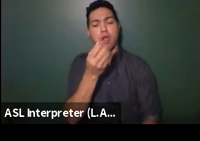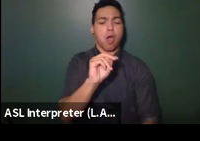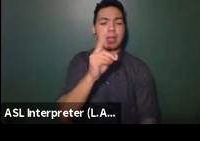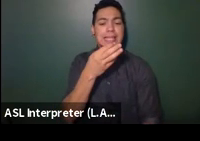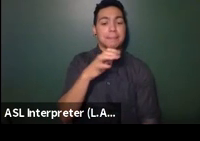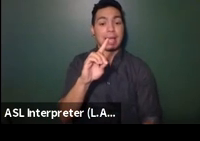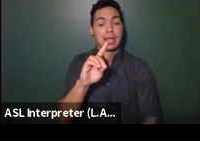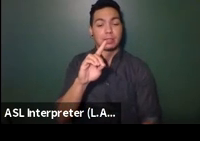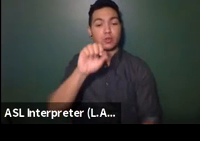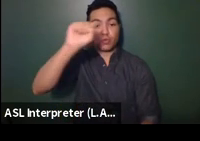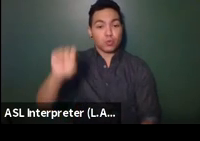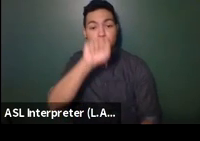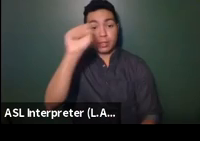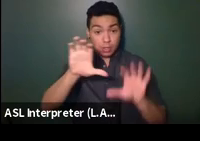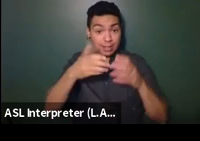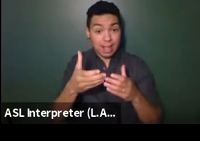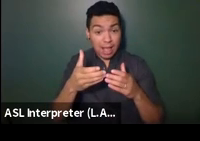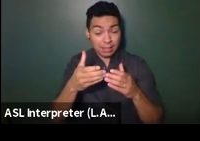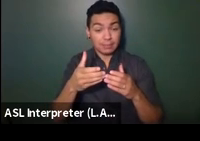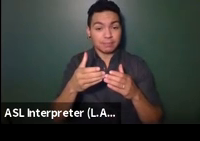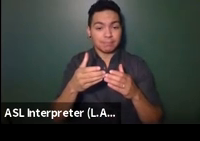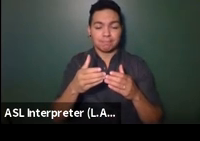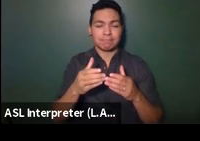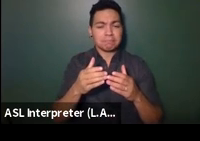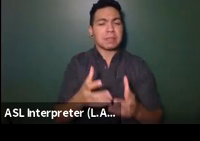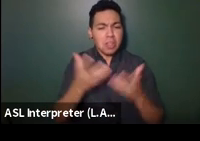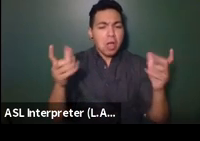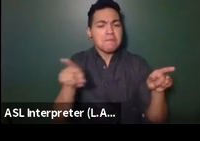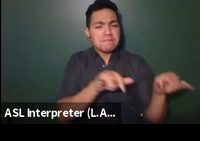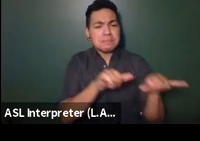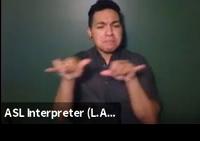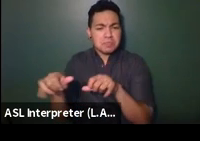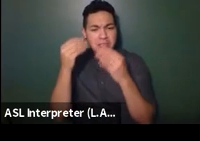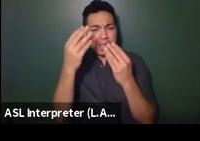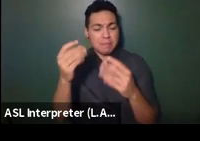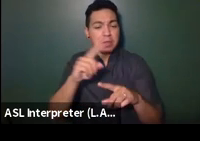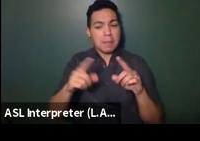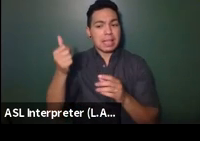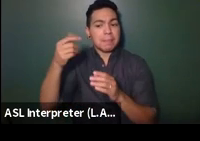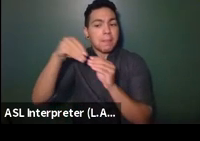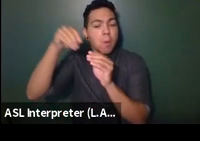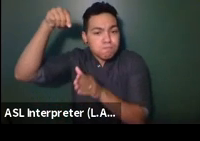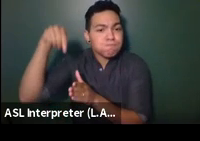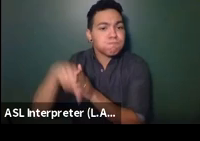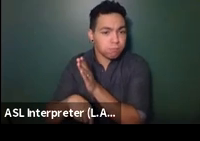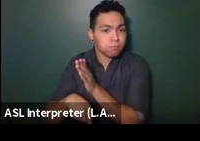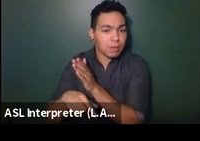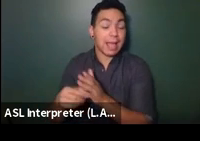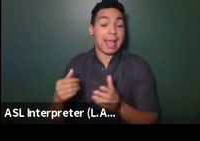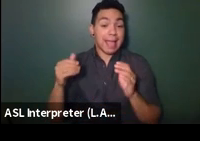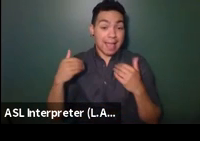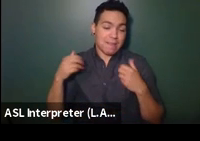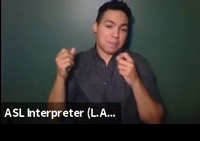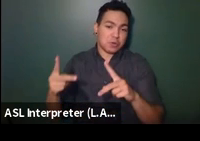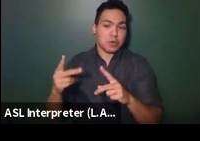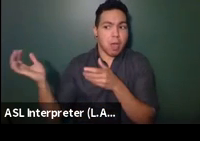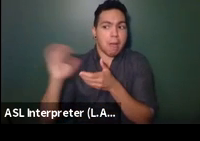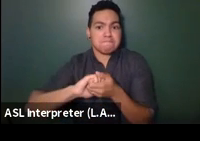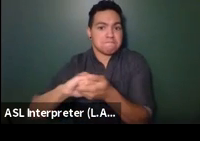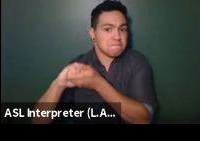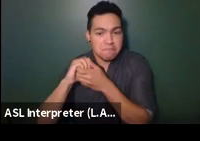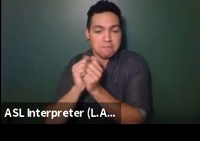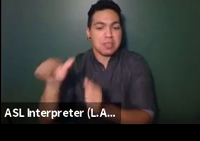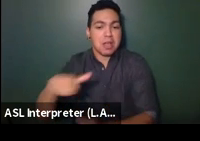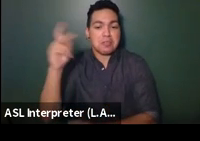ESD 189 - Amy Colburn: Or a school G course. It covers a lot of the same information but goes a little bit more in detail and you have the opportunity to collaborate with other folks using schools around the state.